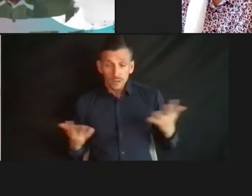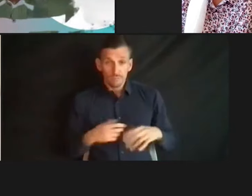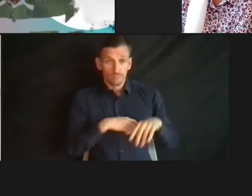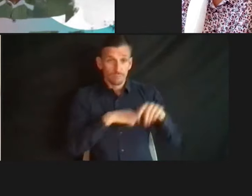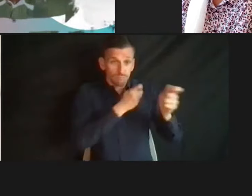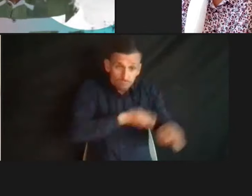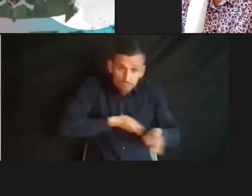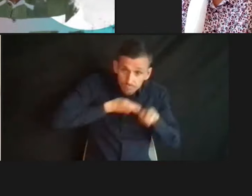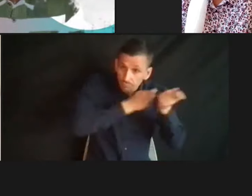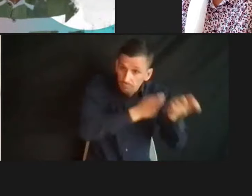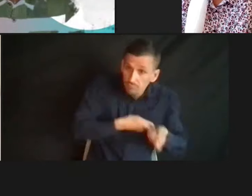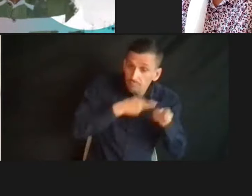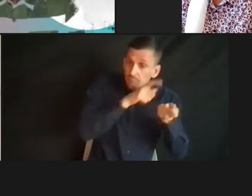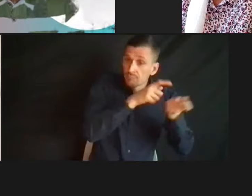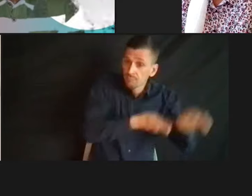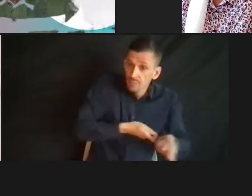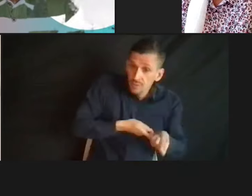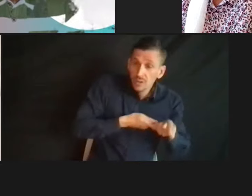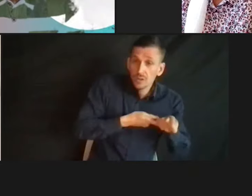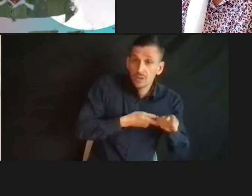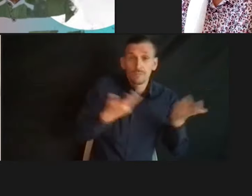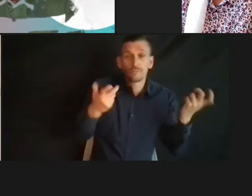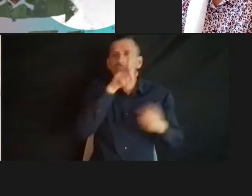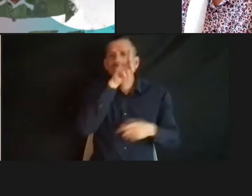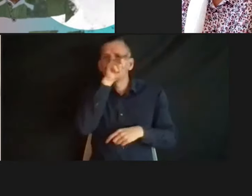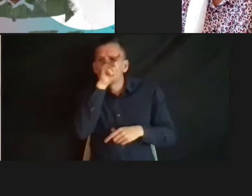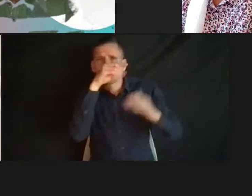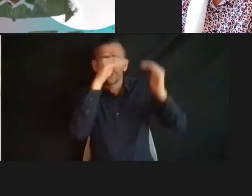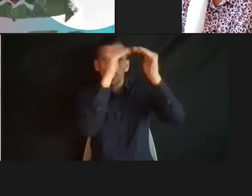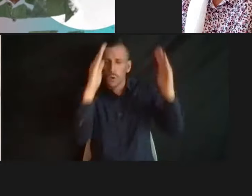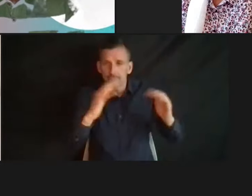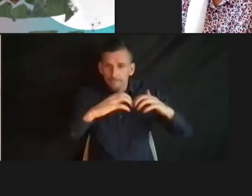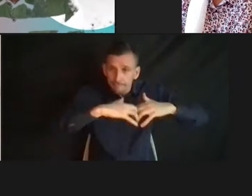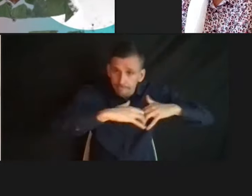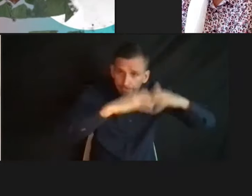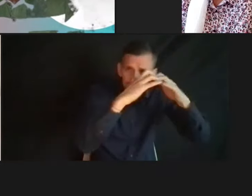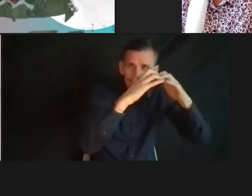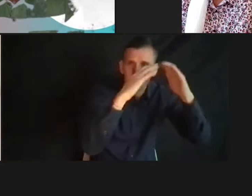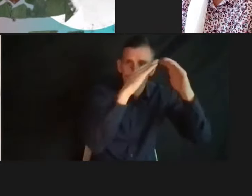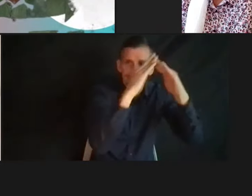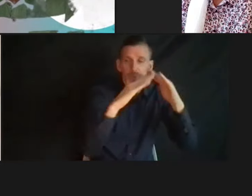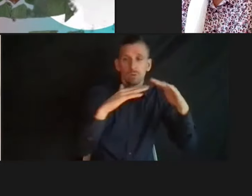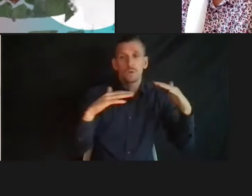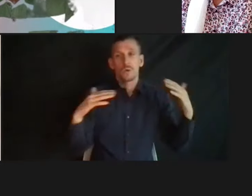local communities need to be at the forefront of these solutions? I would like to invite Amina,